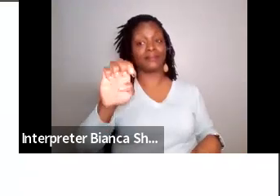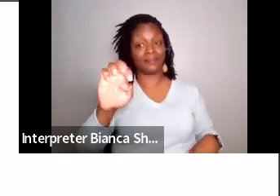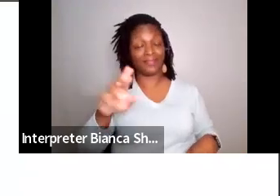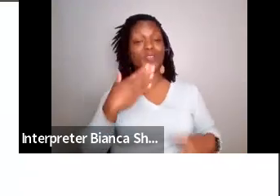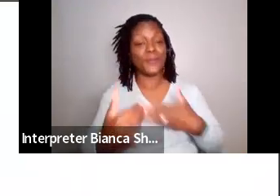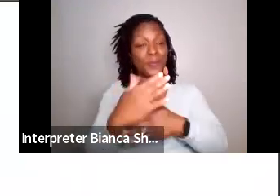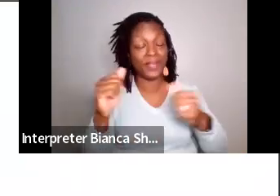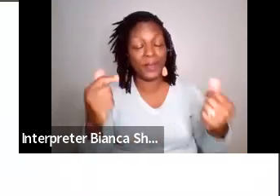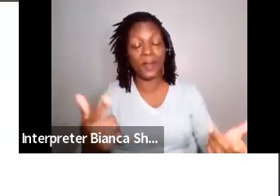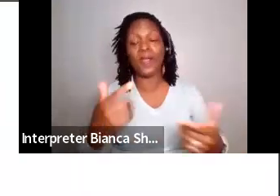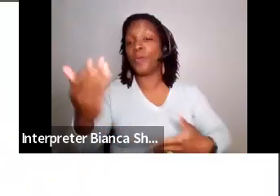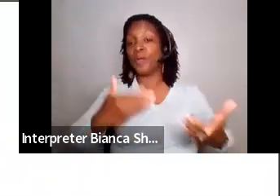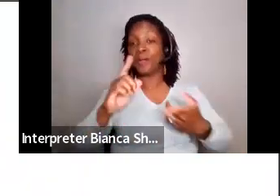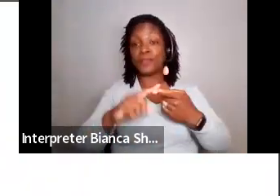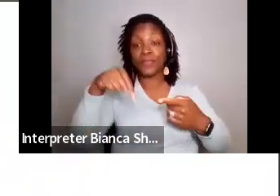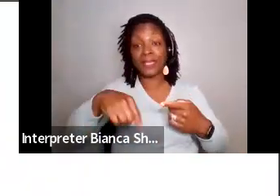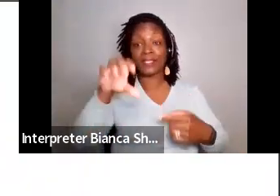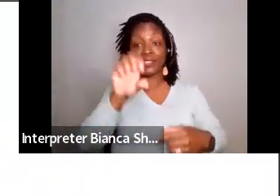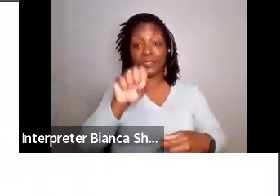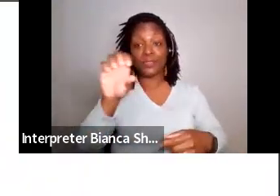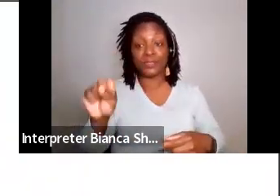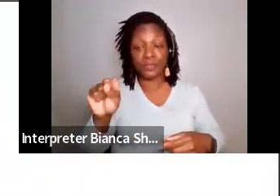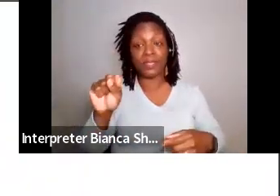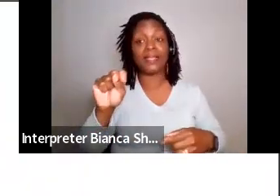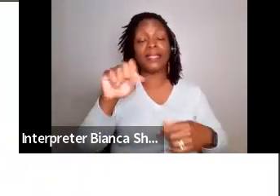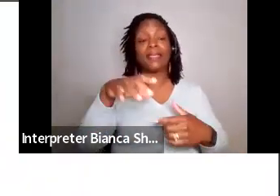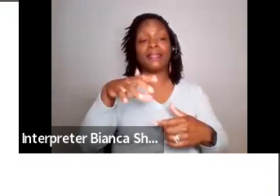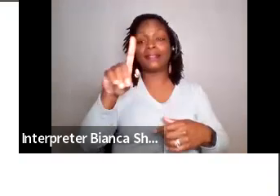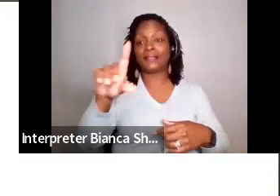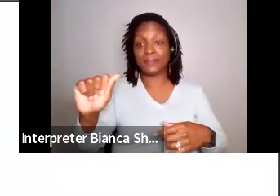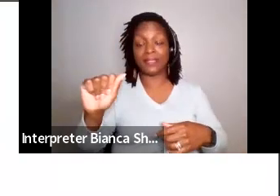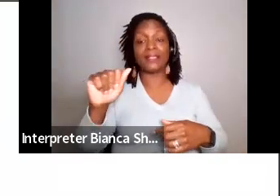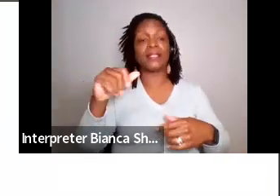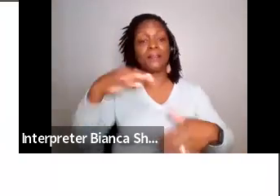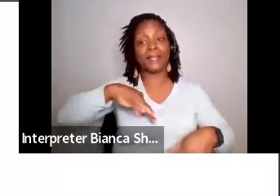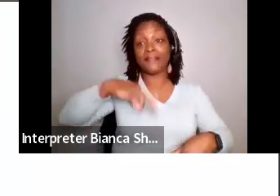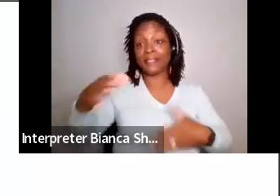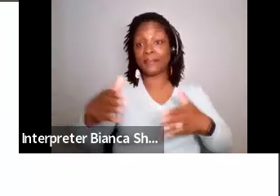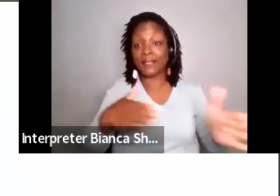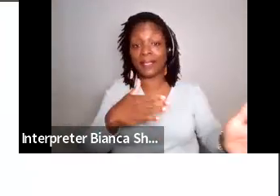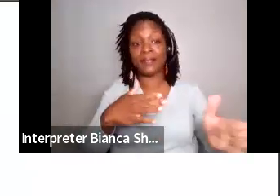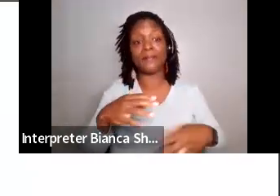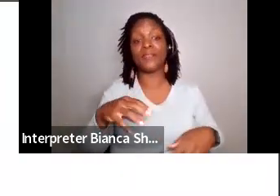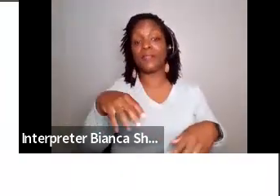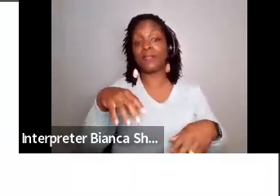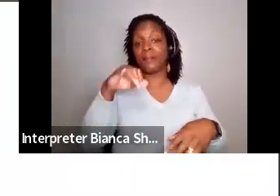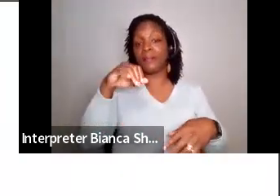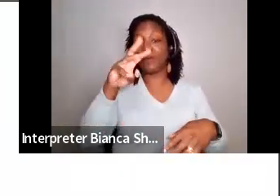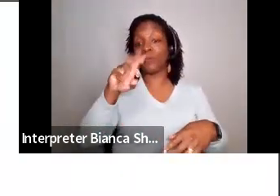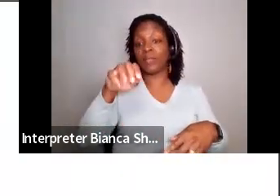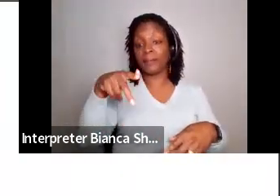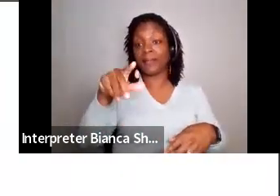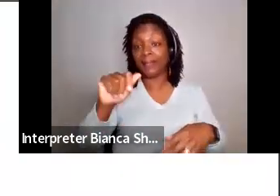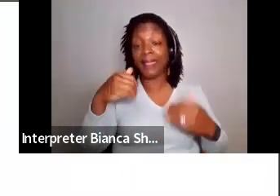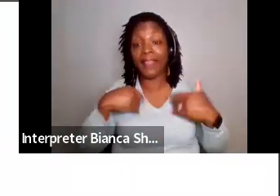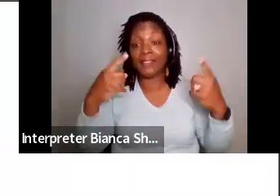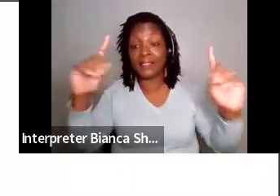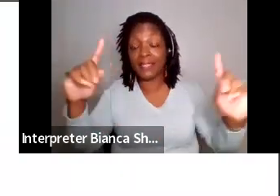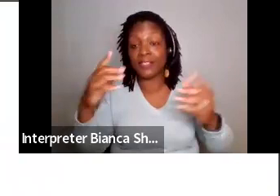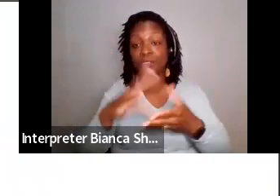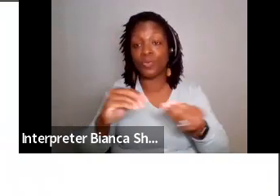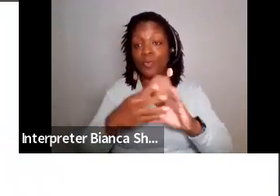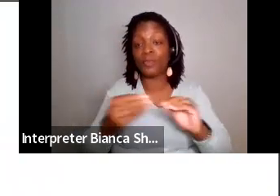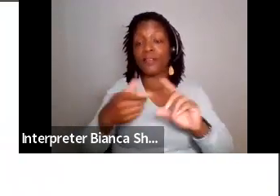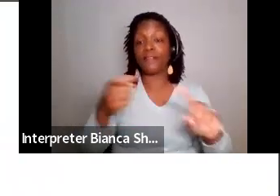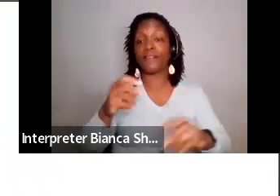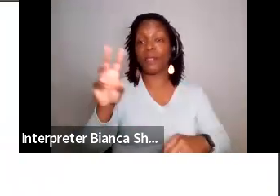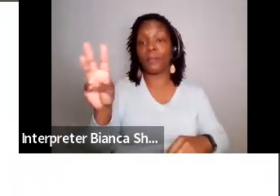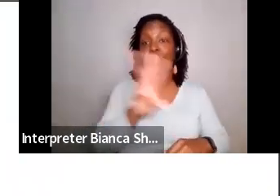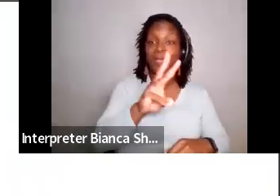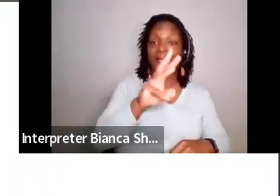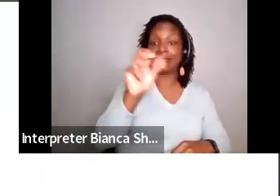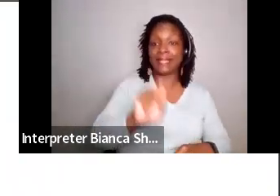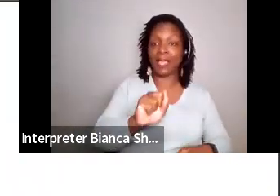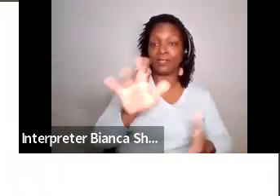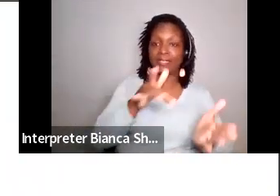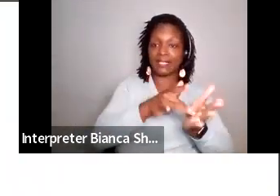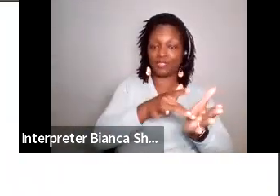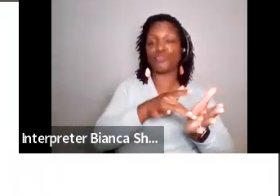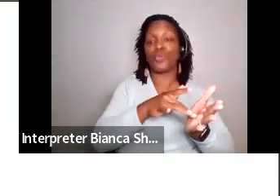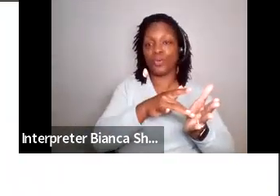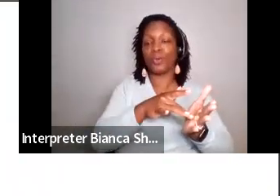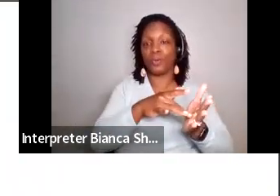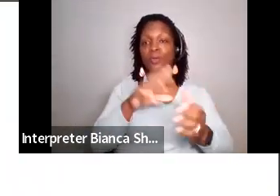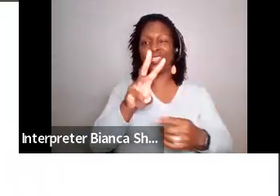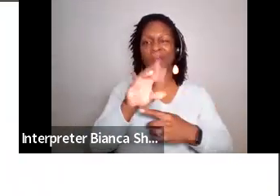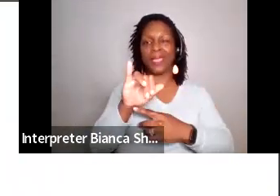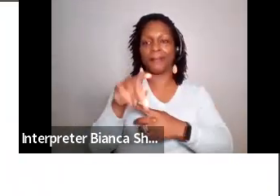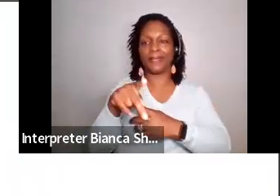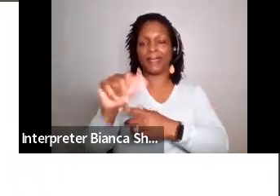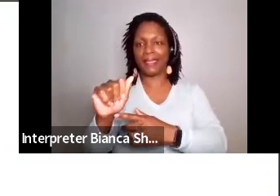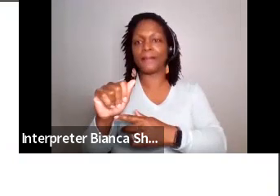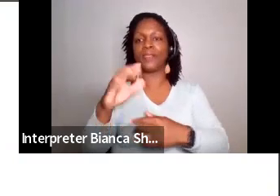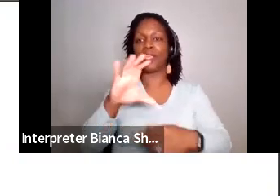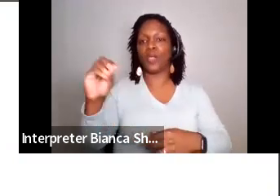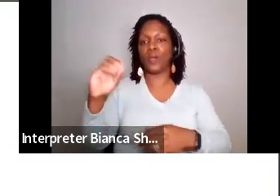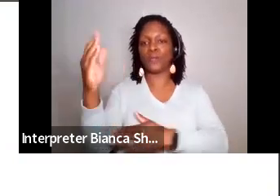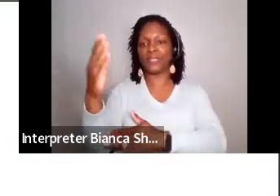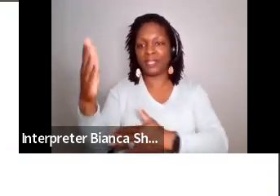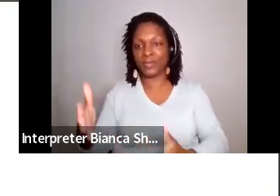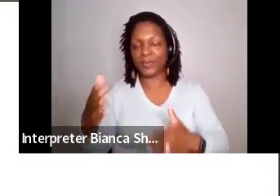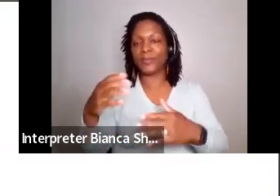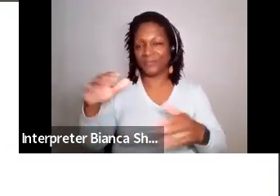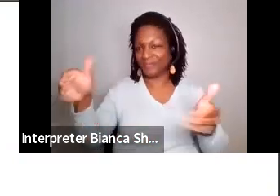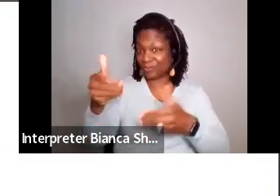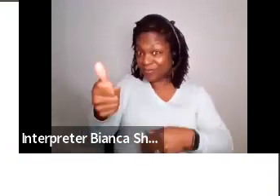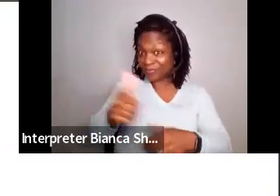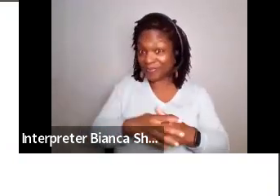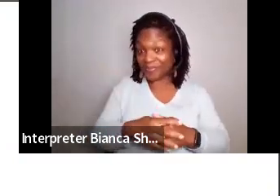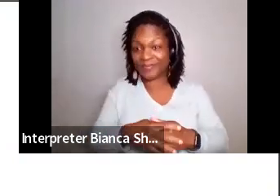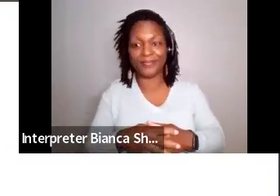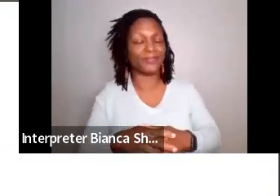Welcome to our social security disability benefits planning with services. It's just West South Central whipper my co-proditter. i'm gonna allow her to introduce herself at this time rose Hi my name is rose